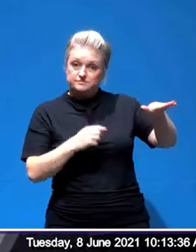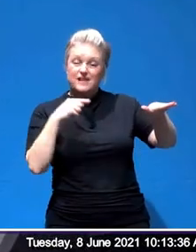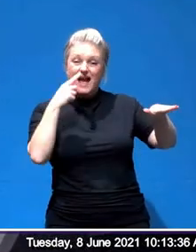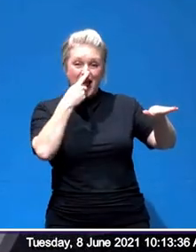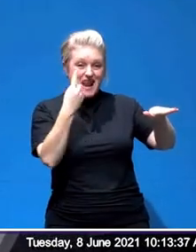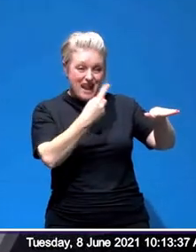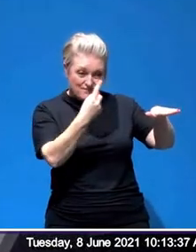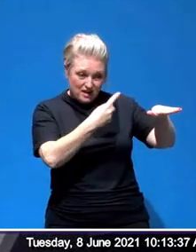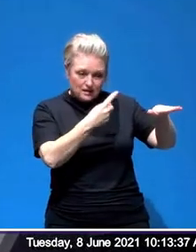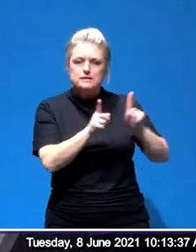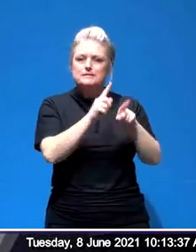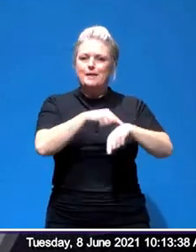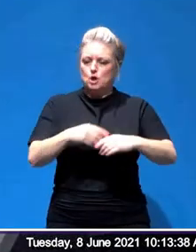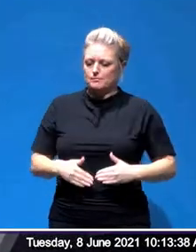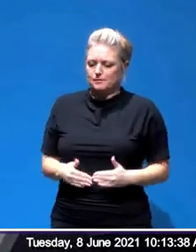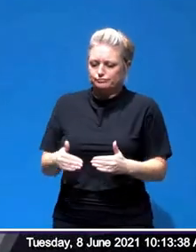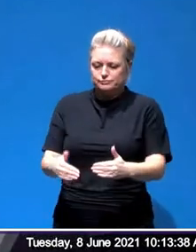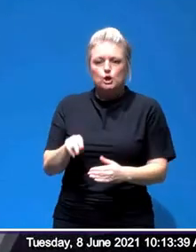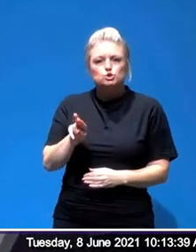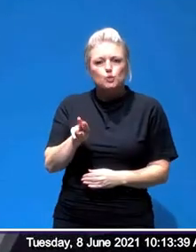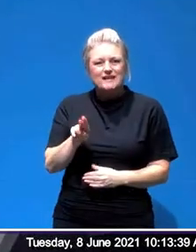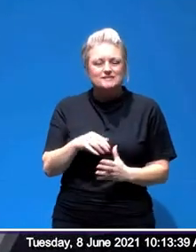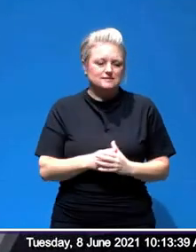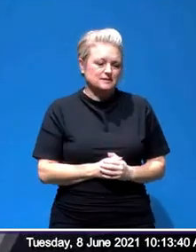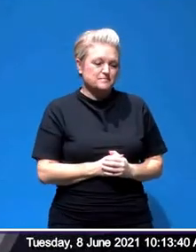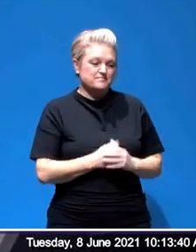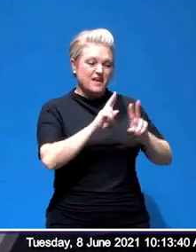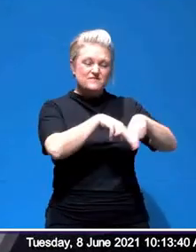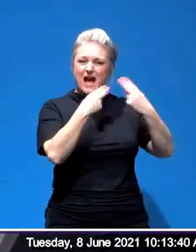We already weren't coping with Daniel, despite doing everything we could and we